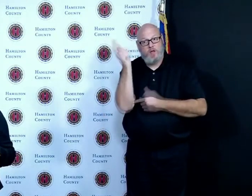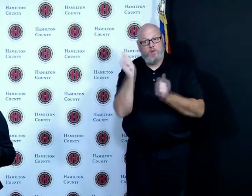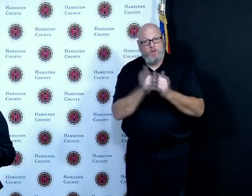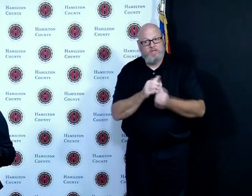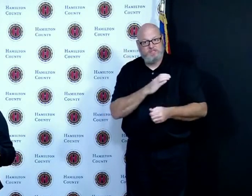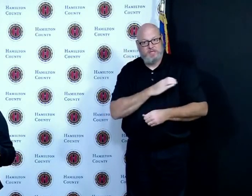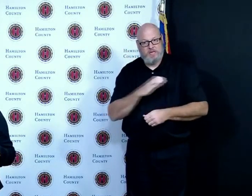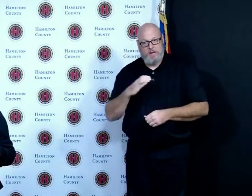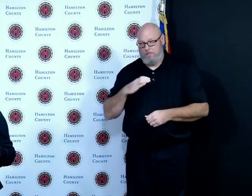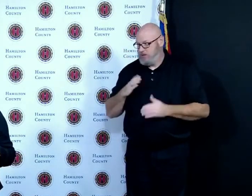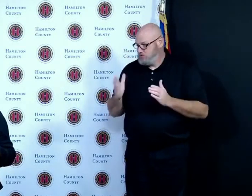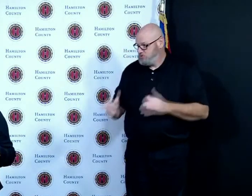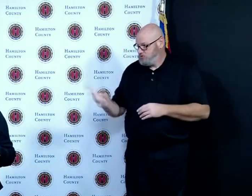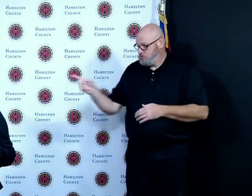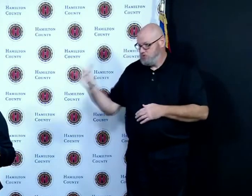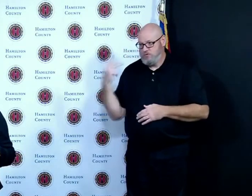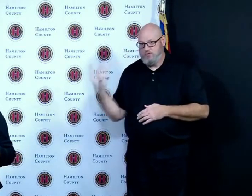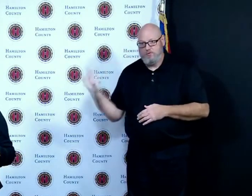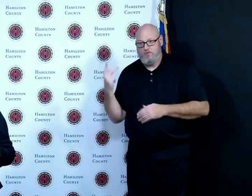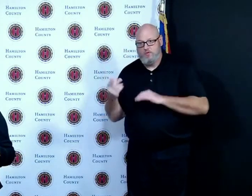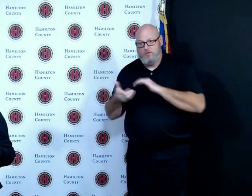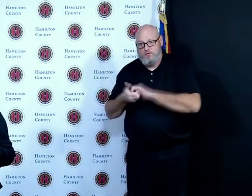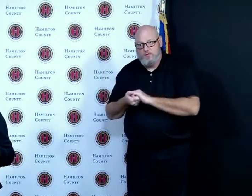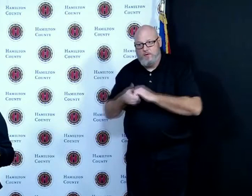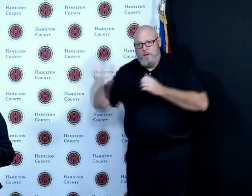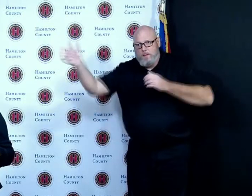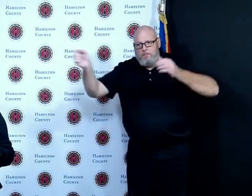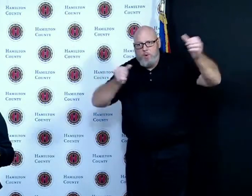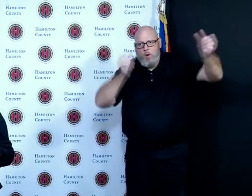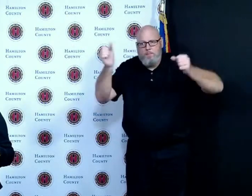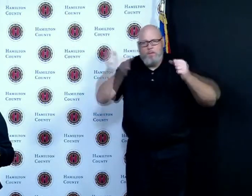thanks for bringing that up this holiday is no different than any for the last year and it's